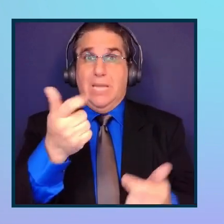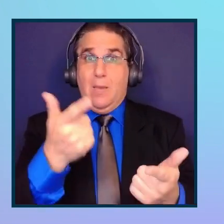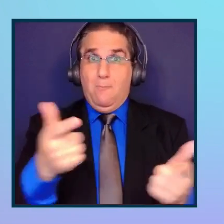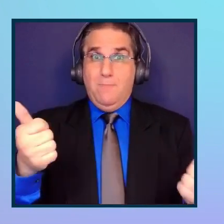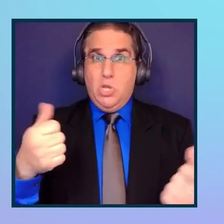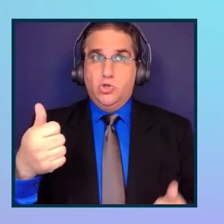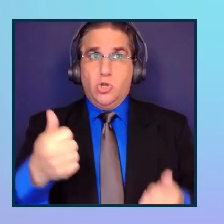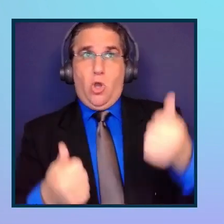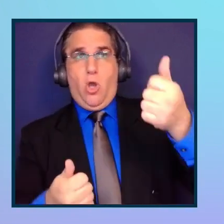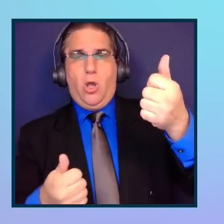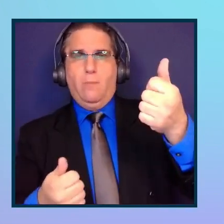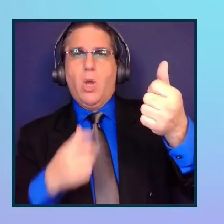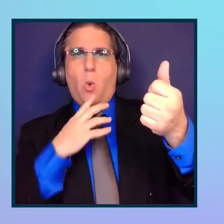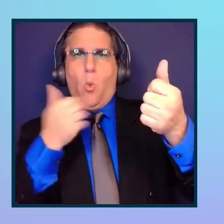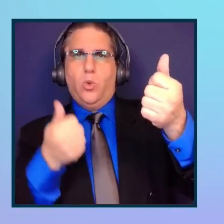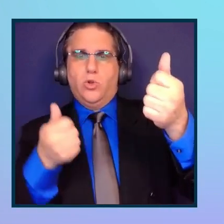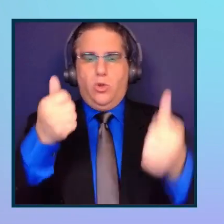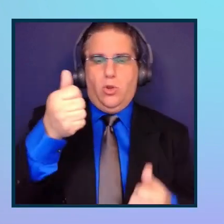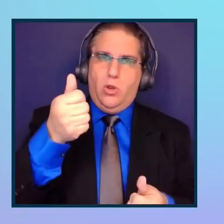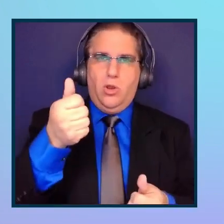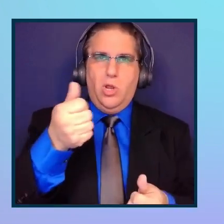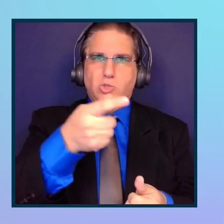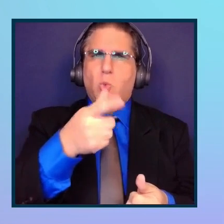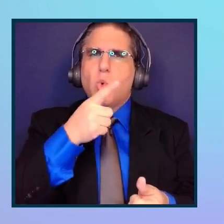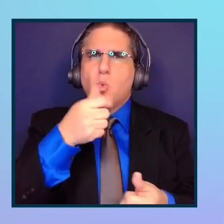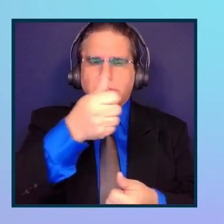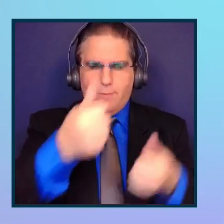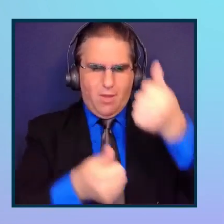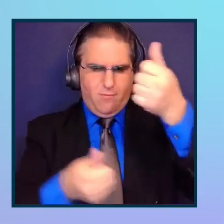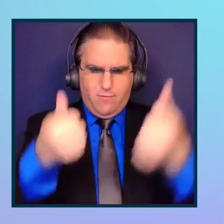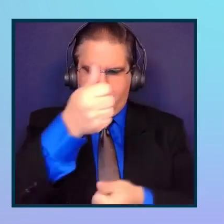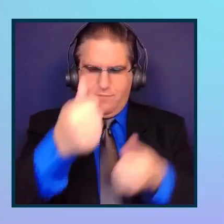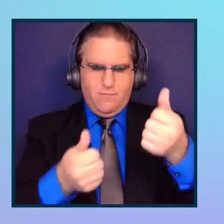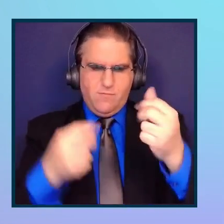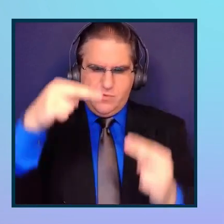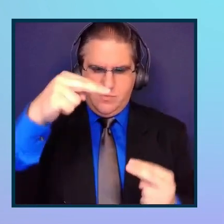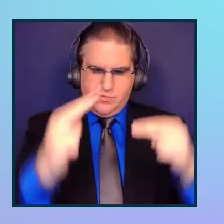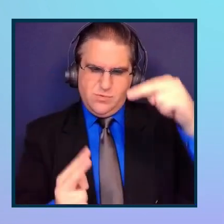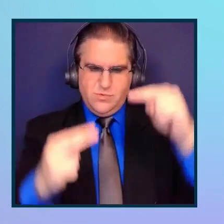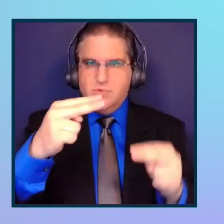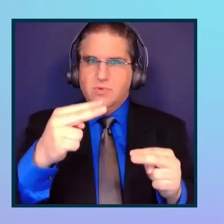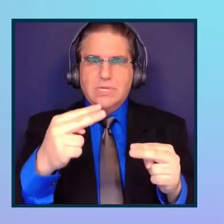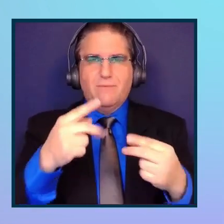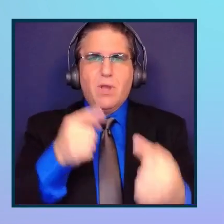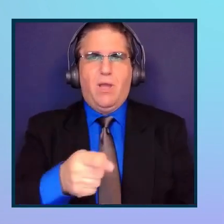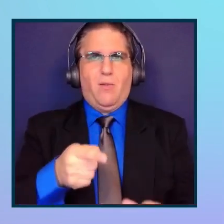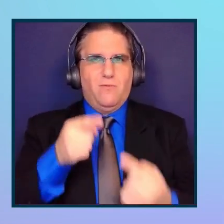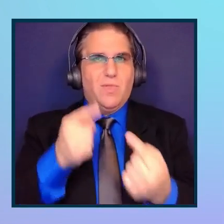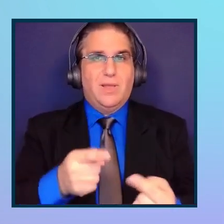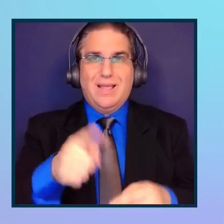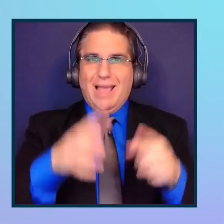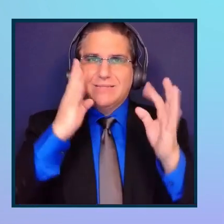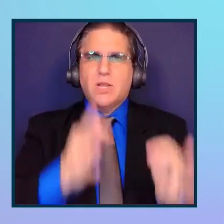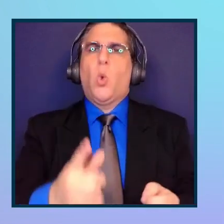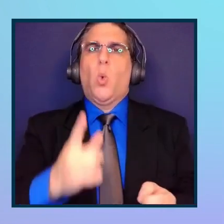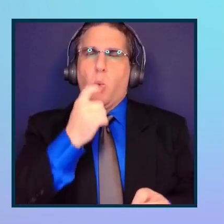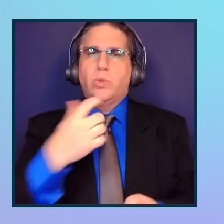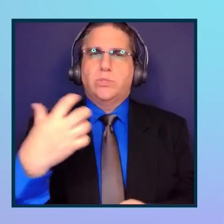and so they can't decide who has higher status and you have this conflict. And when we talk about status,